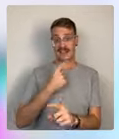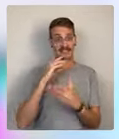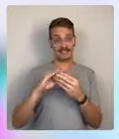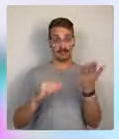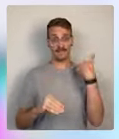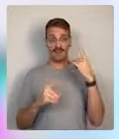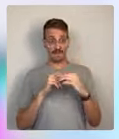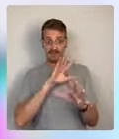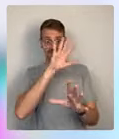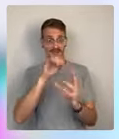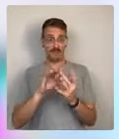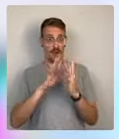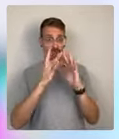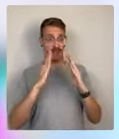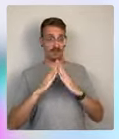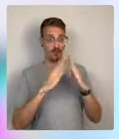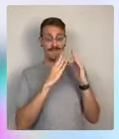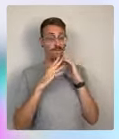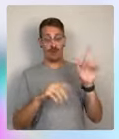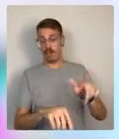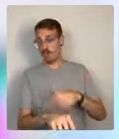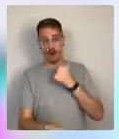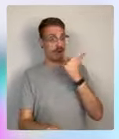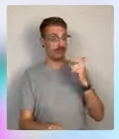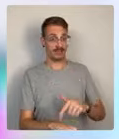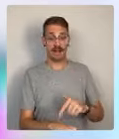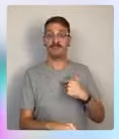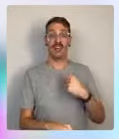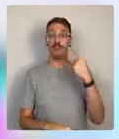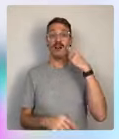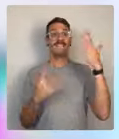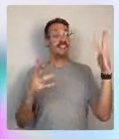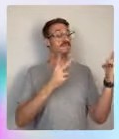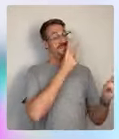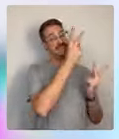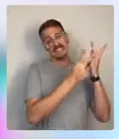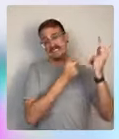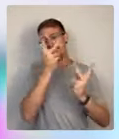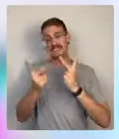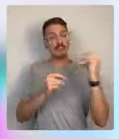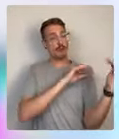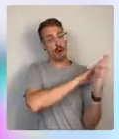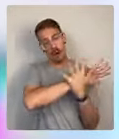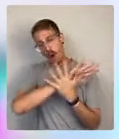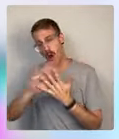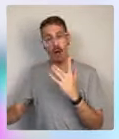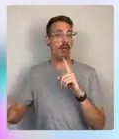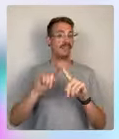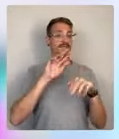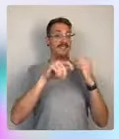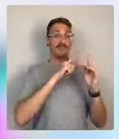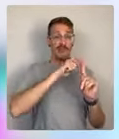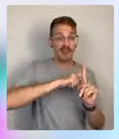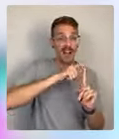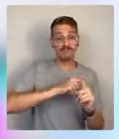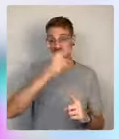Yeah, absolutely, I mean, to your point, I said earlier, I've been in online communities for a really long time, and I thought I had seen all the forms of harassment.